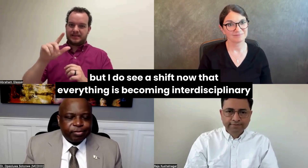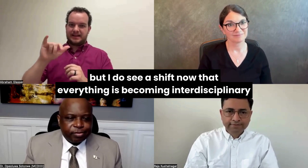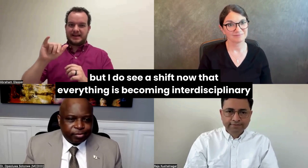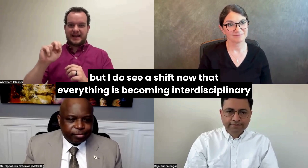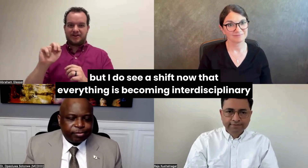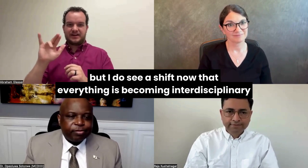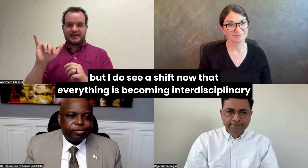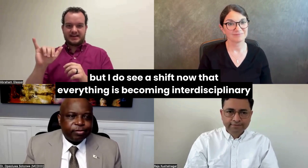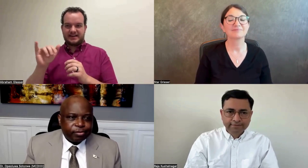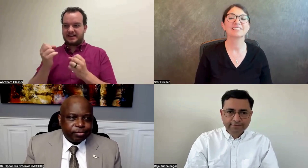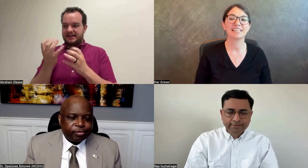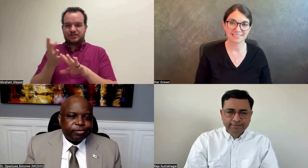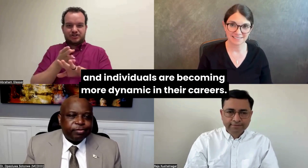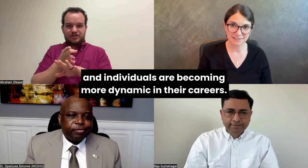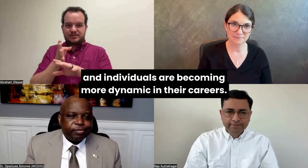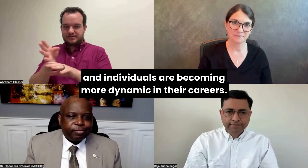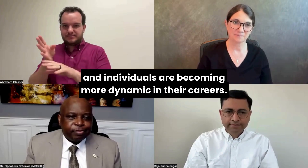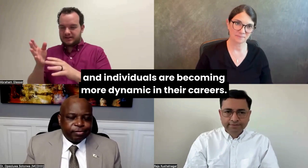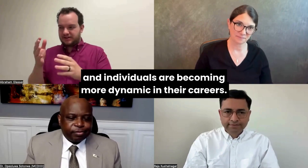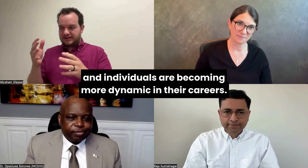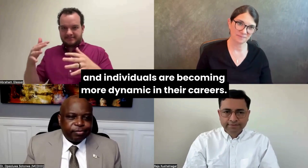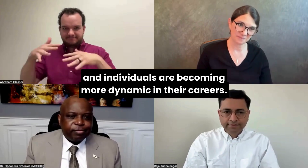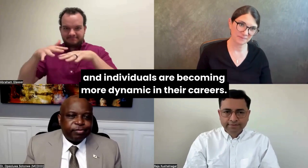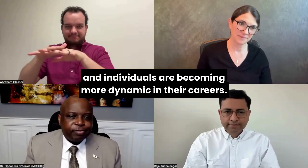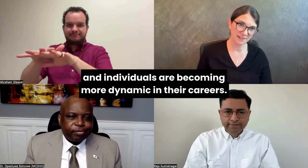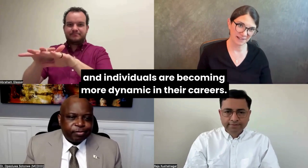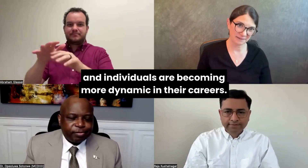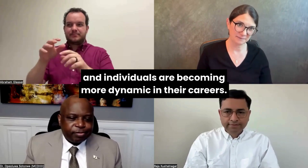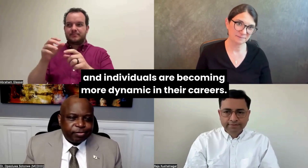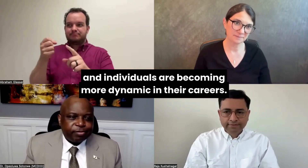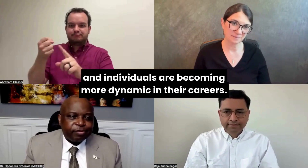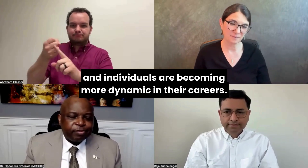and individuals are becoming more dynamic in their careers.